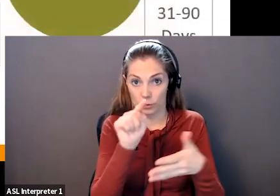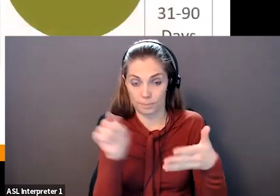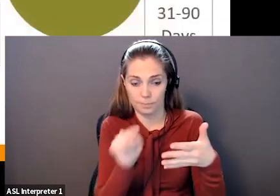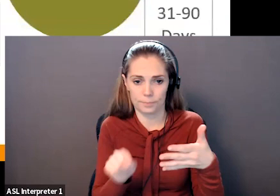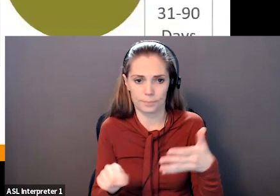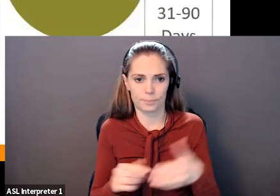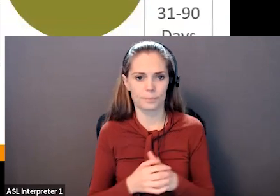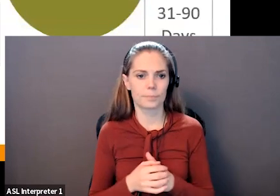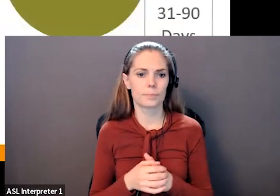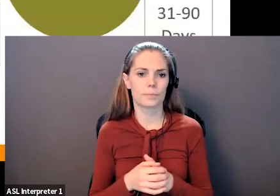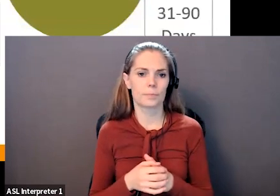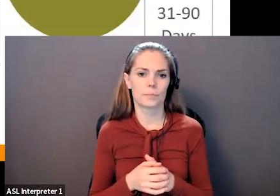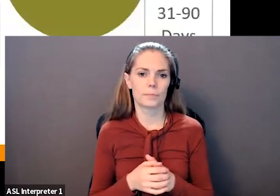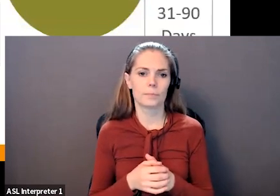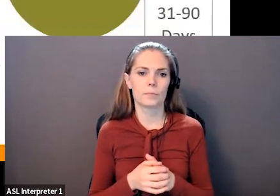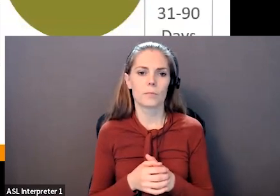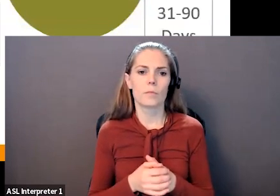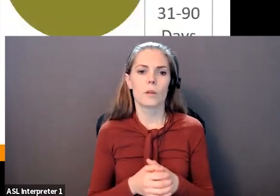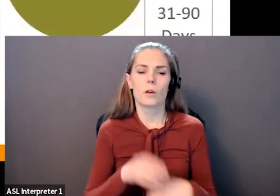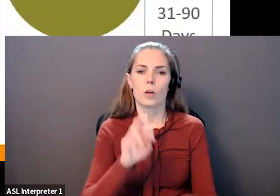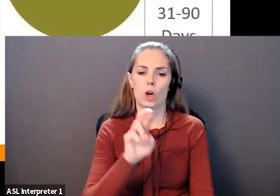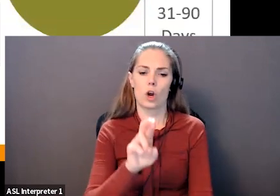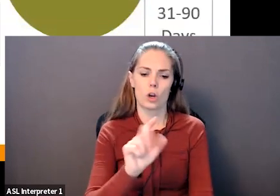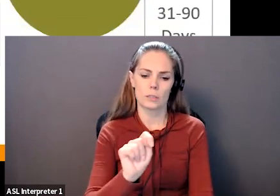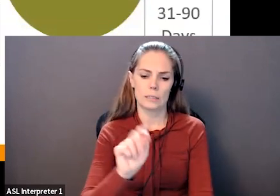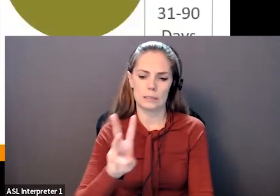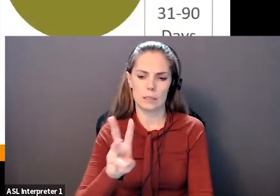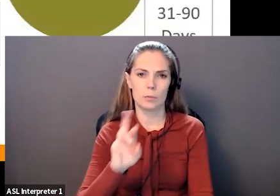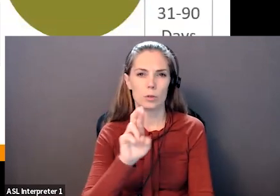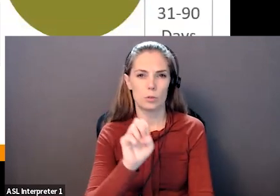Our return to work rates, you know and I know we're here to talk about long COVID but